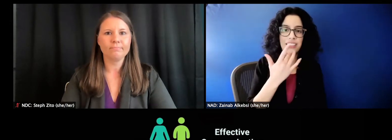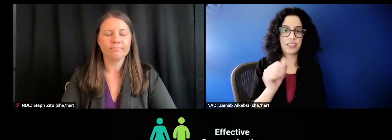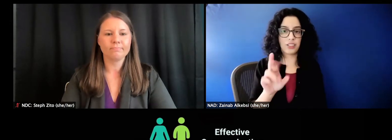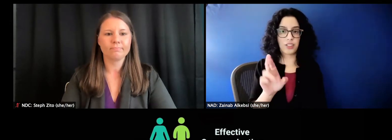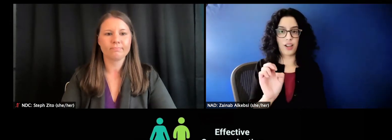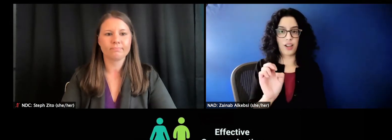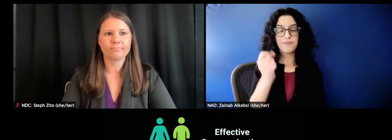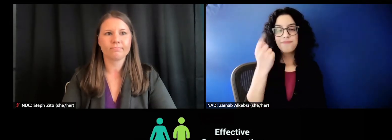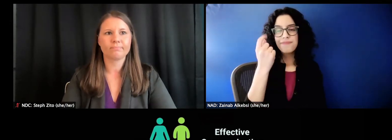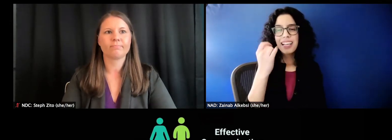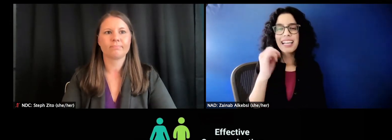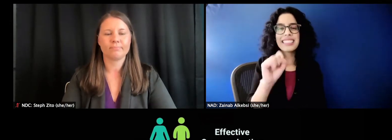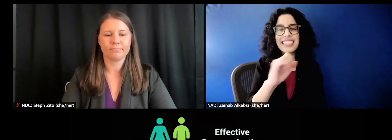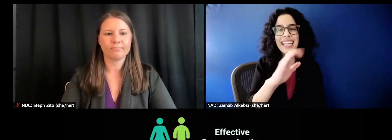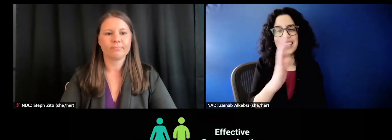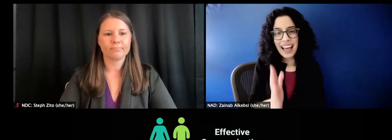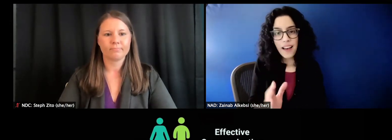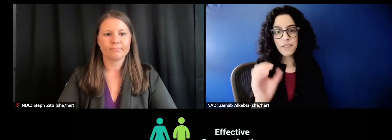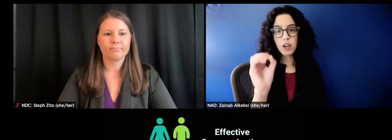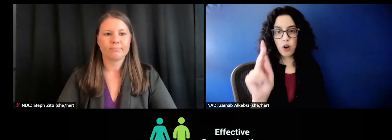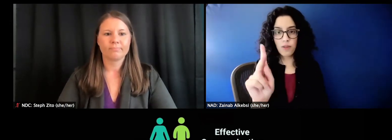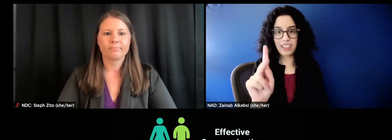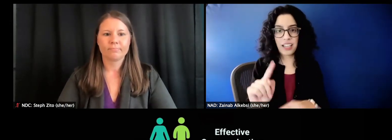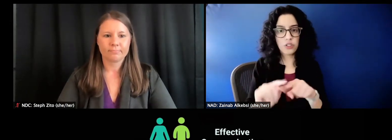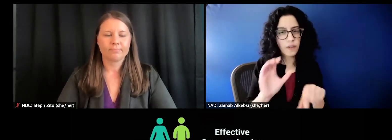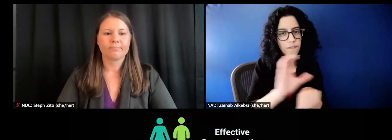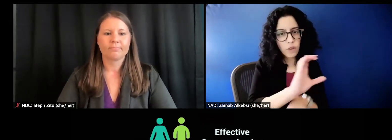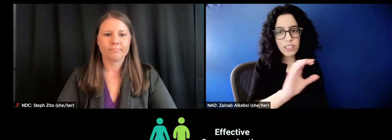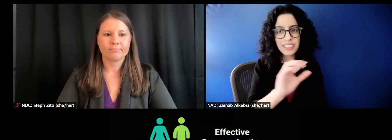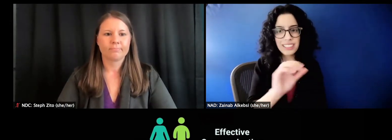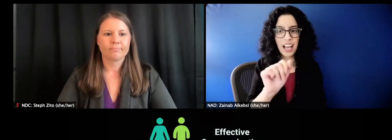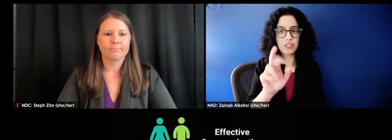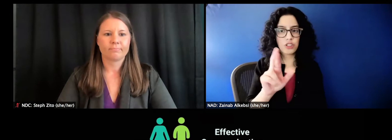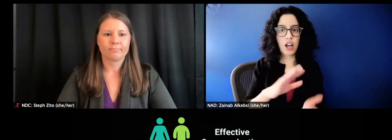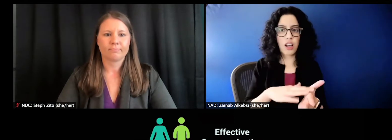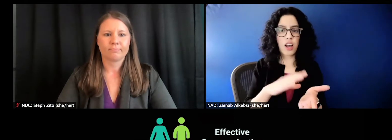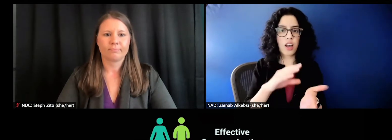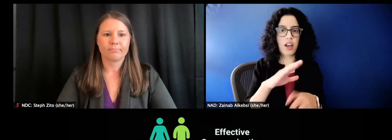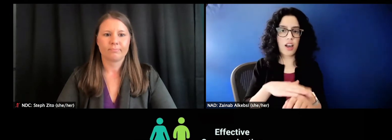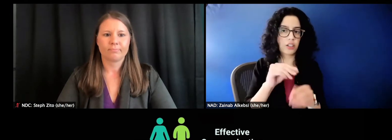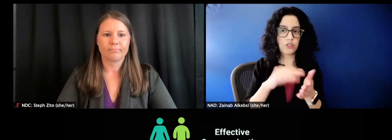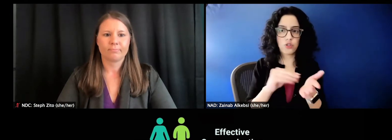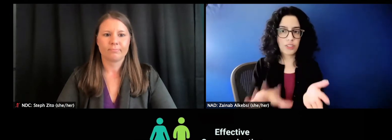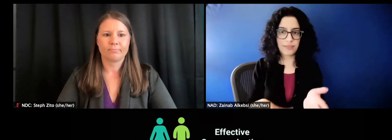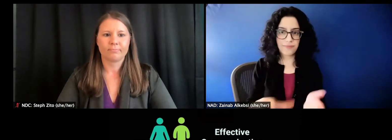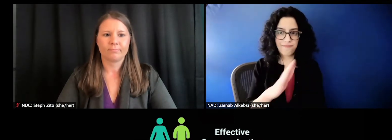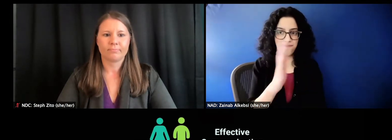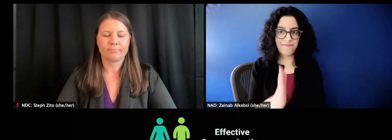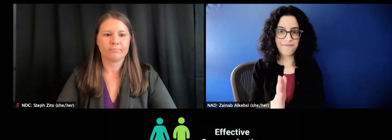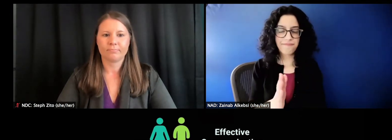It is never okay to force ASR on a student, never.